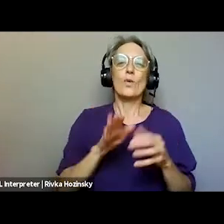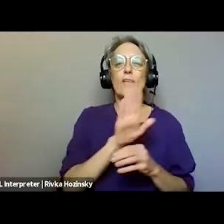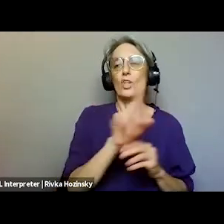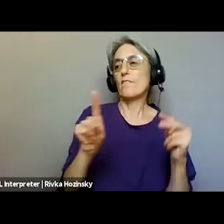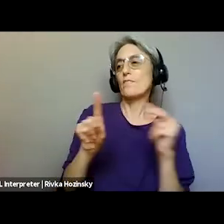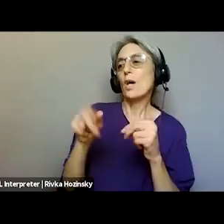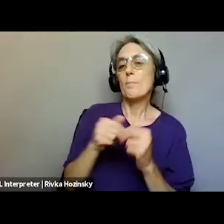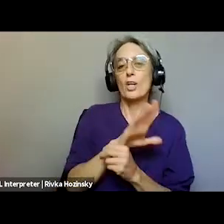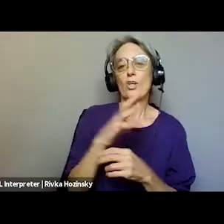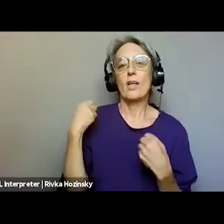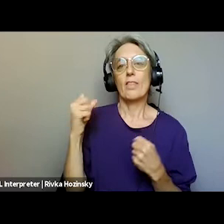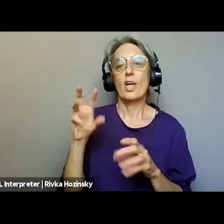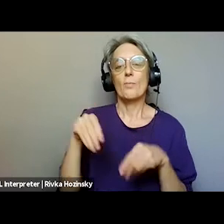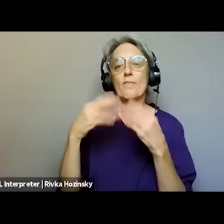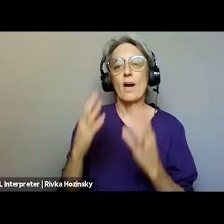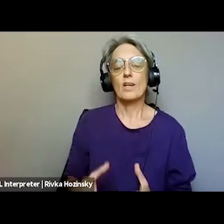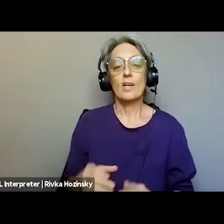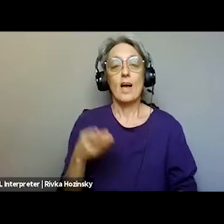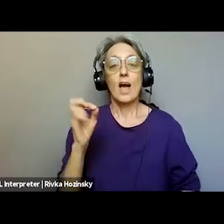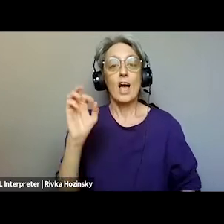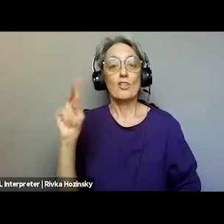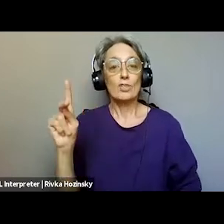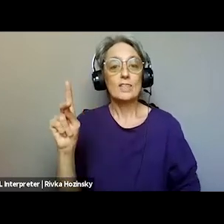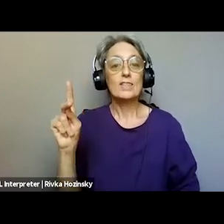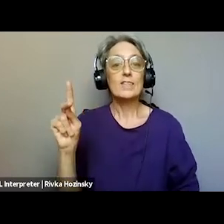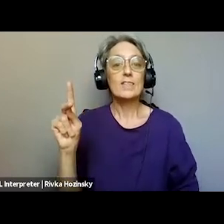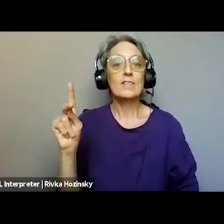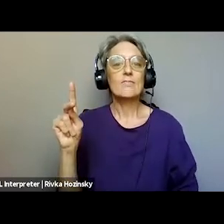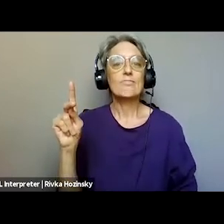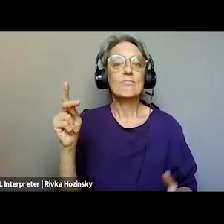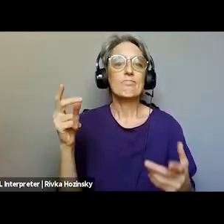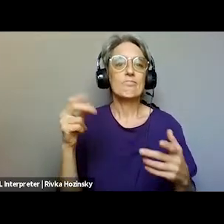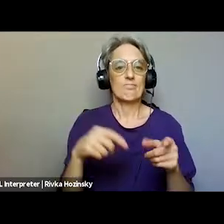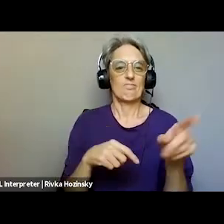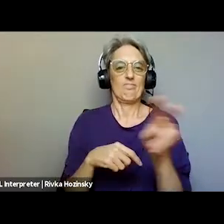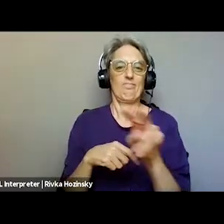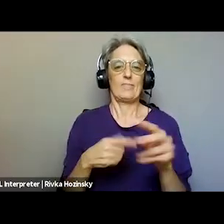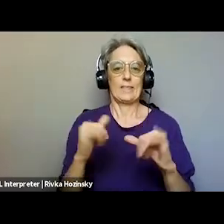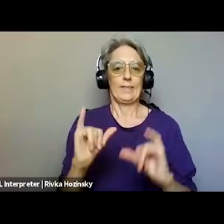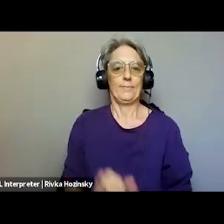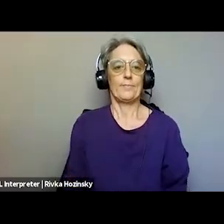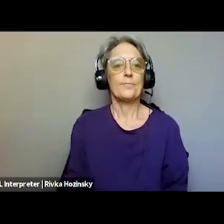high risk, it's a double-edged sword. When okay great you have the obstetrician looking after you